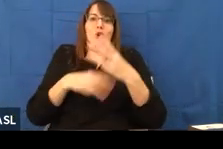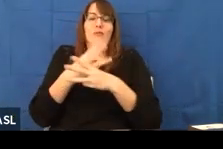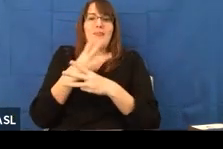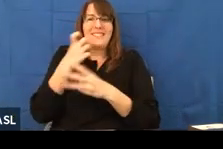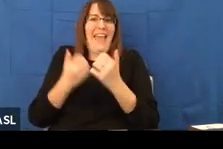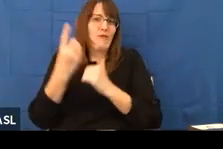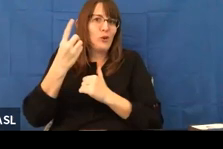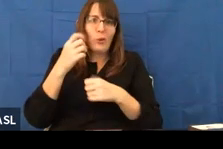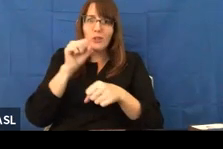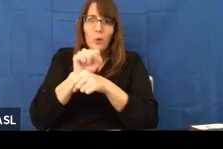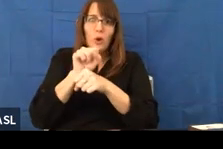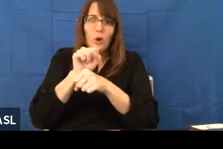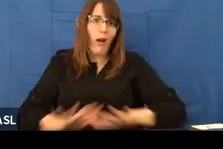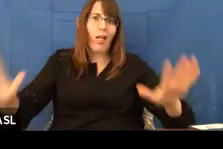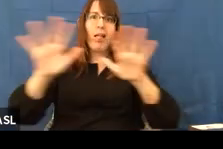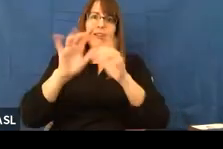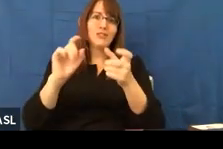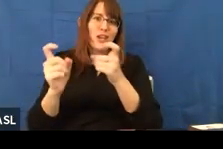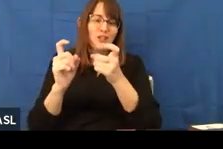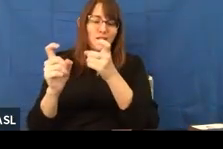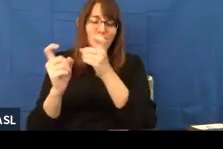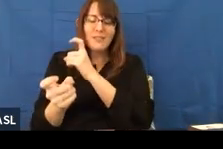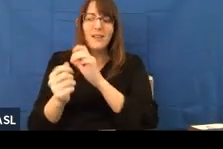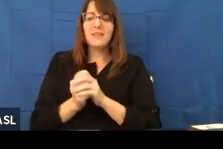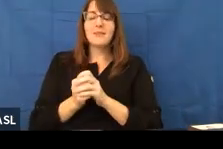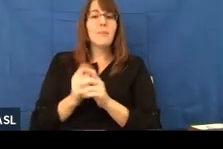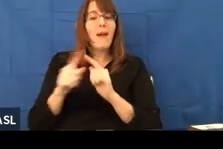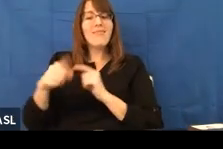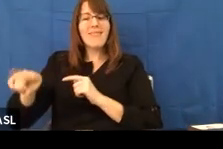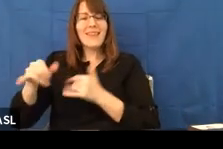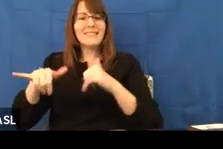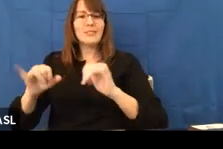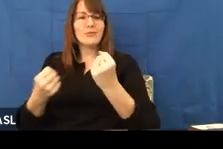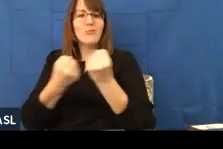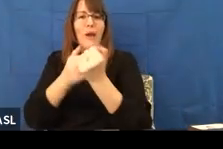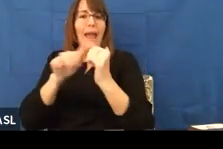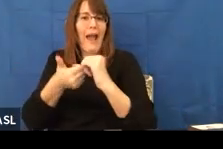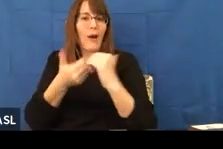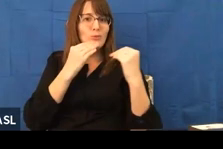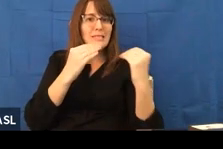Jewyl Alderson Clarke, SDCOE: And so they may be able to inform the way you teach, they may be able to do virtual work based learning opportunities.